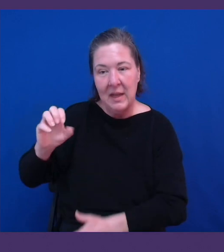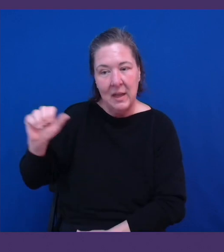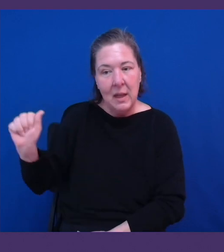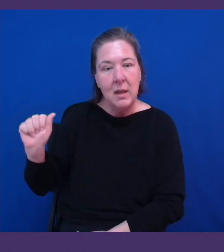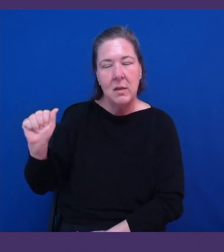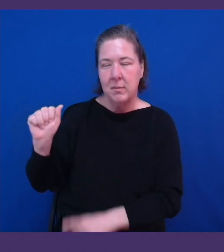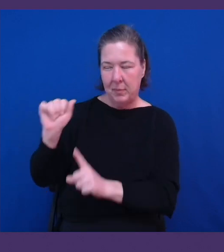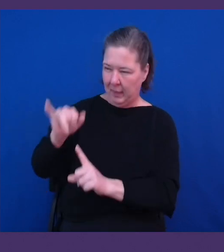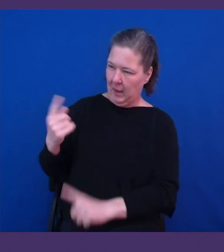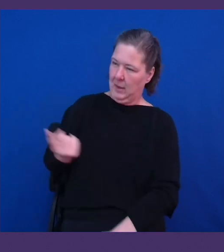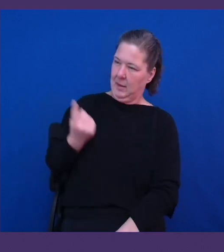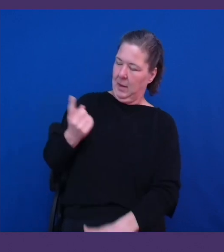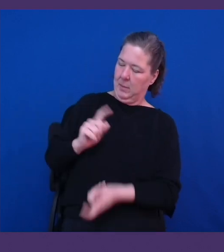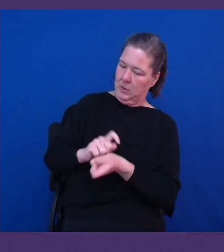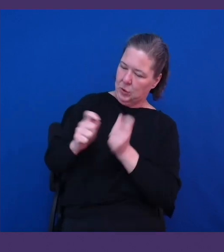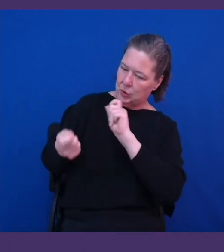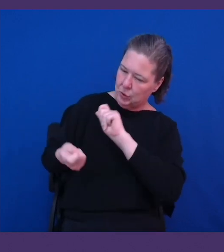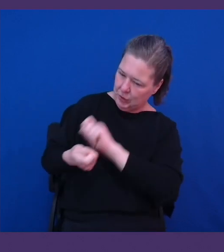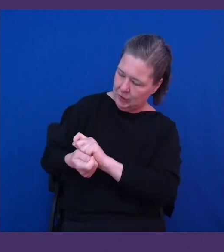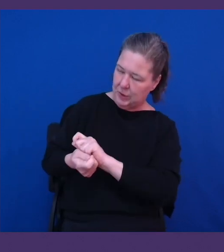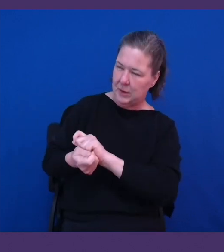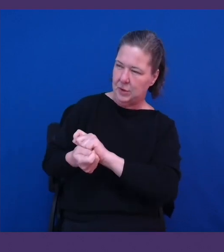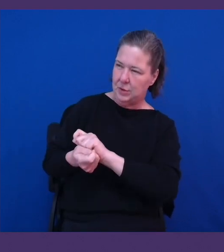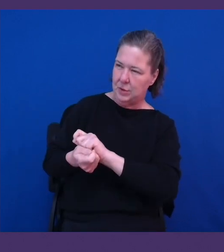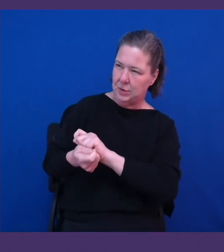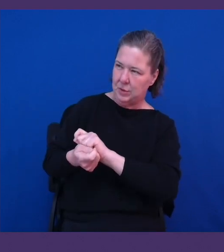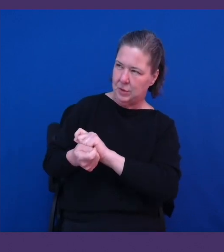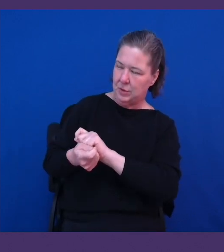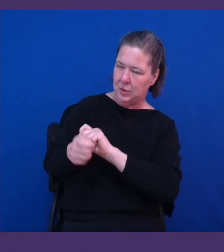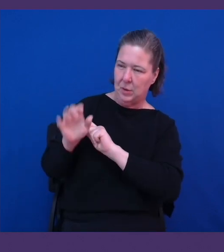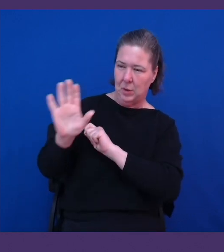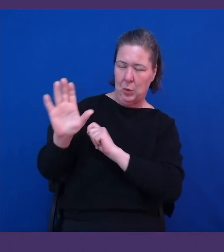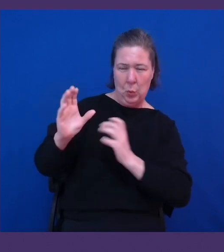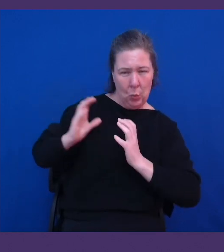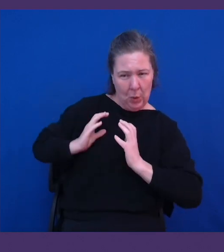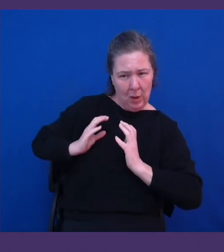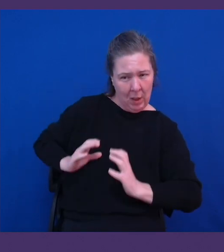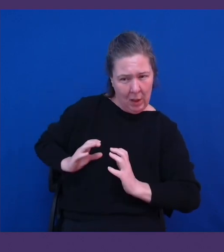that changes the way your clients are thinking